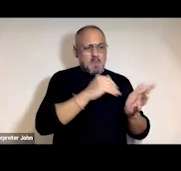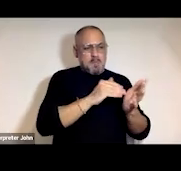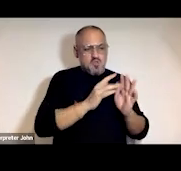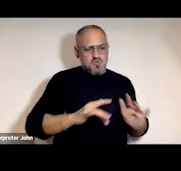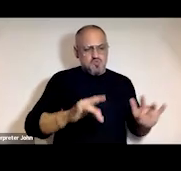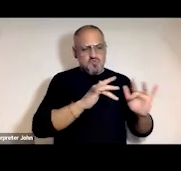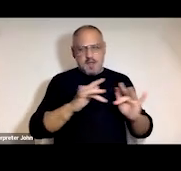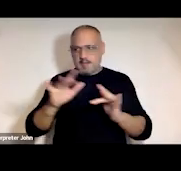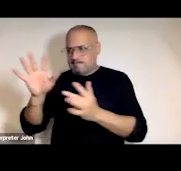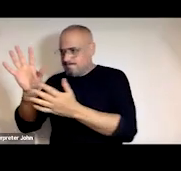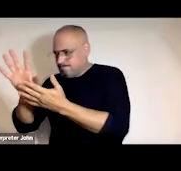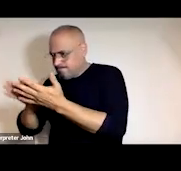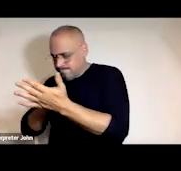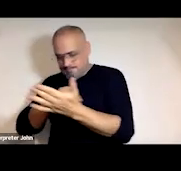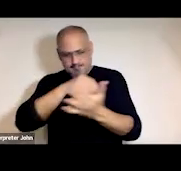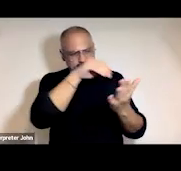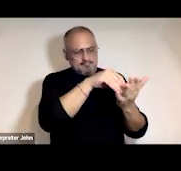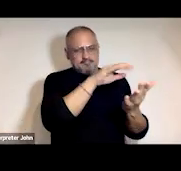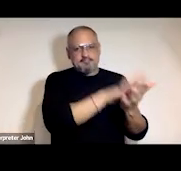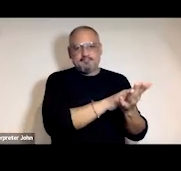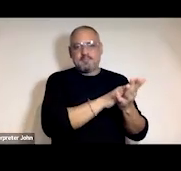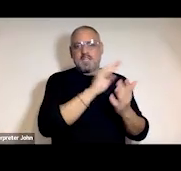and translate that information into the MSR